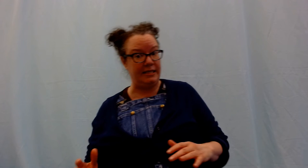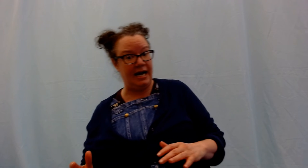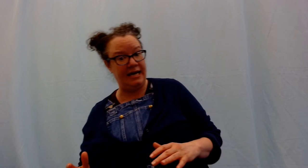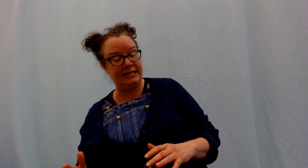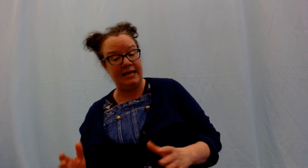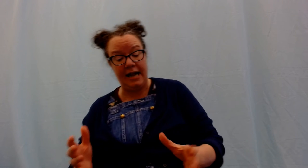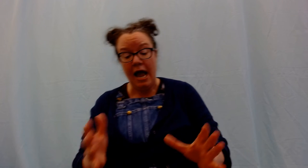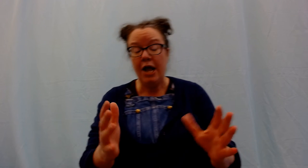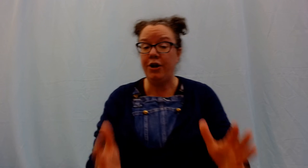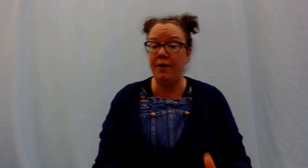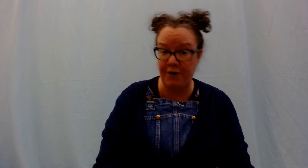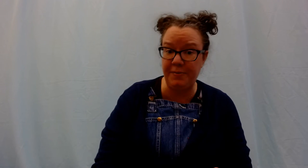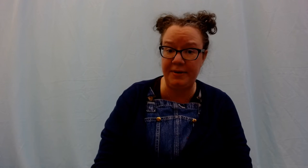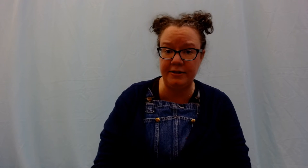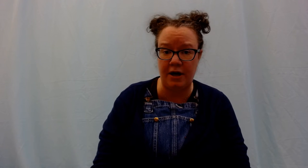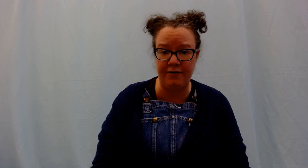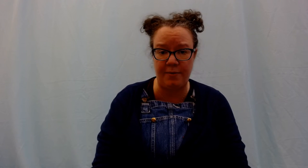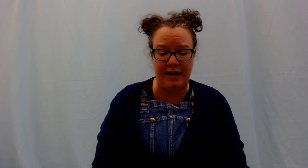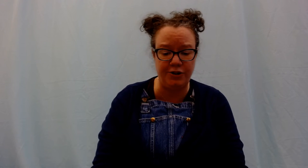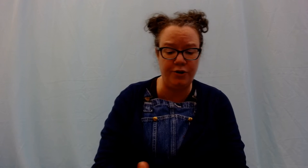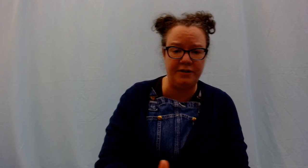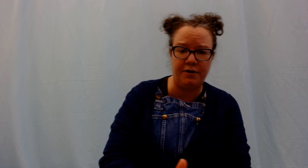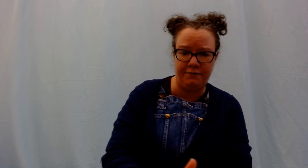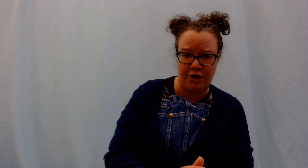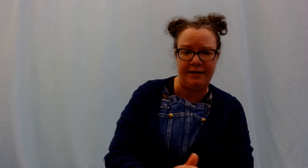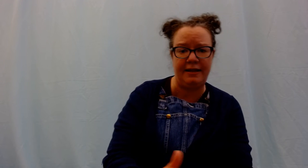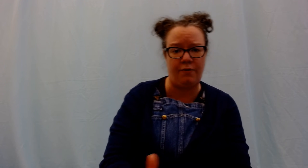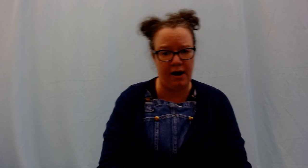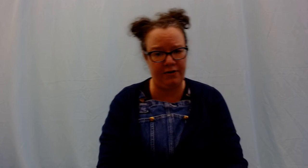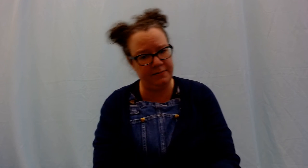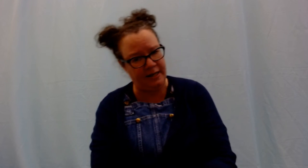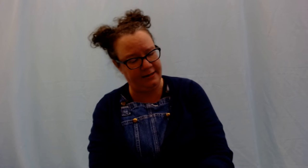side to side. You know if our baby is on their backs you can sort of gently rock them side, too.